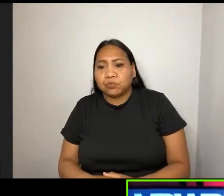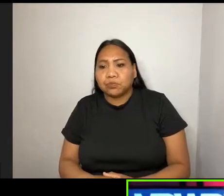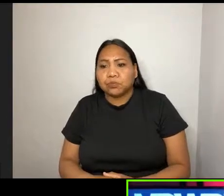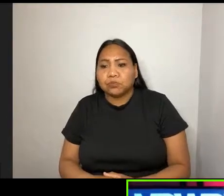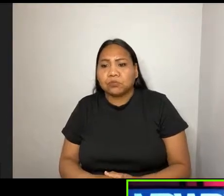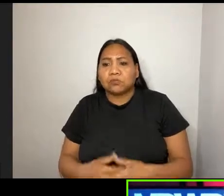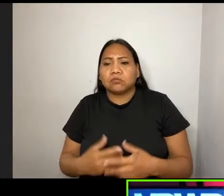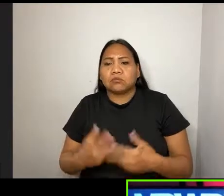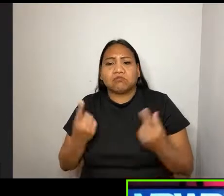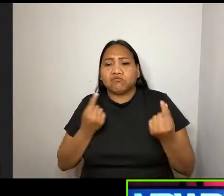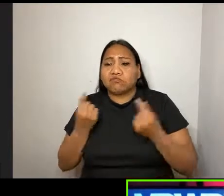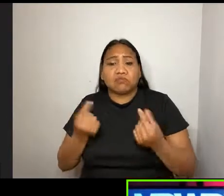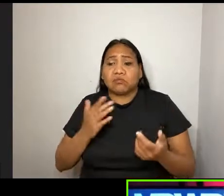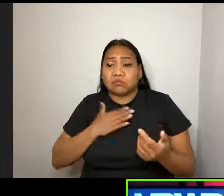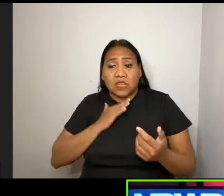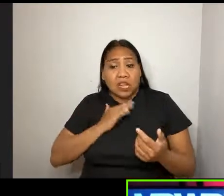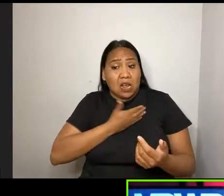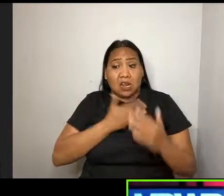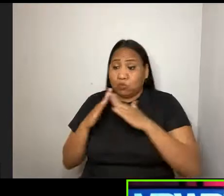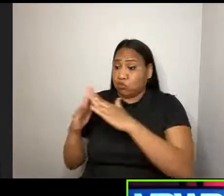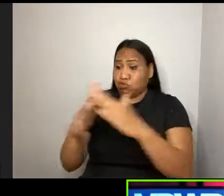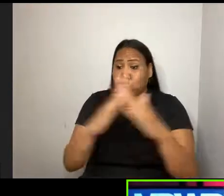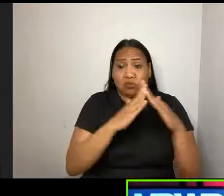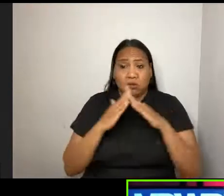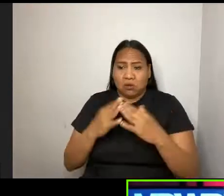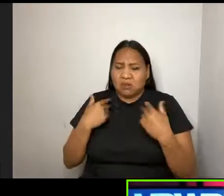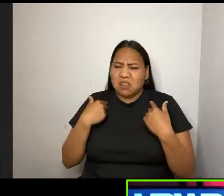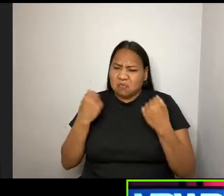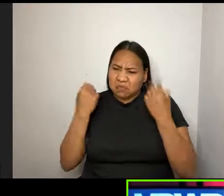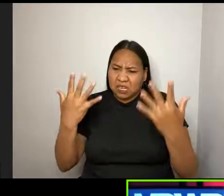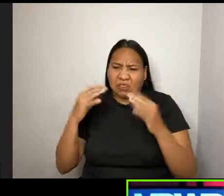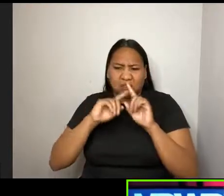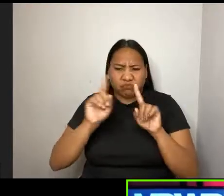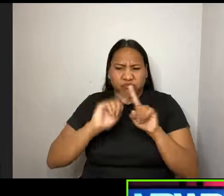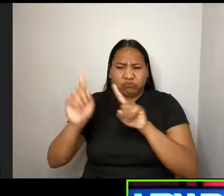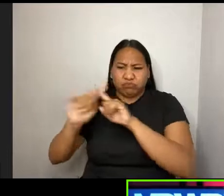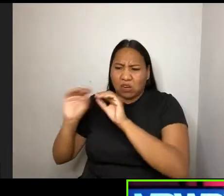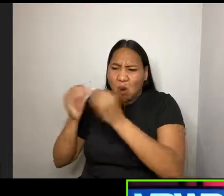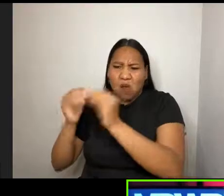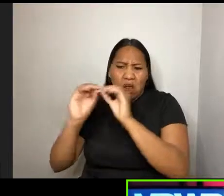organizations that serve people of color but they are founded by White people.